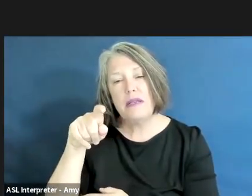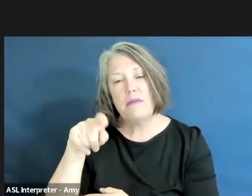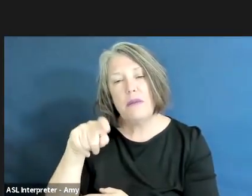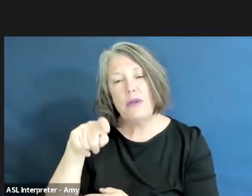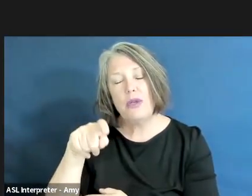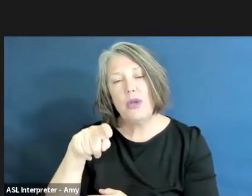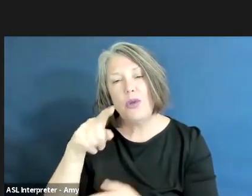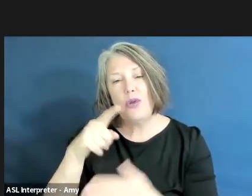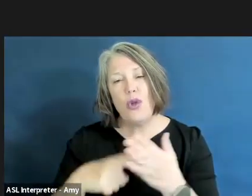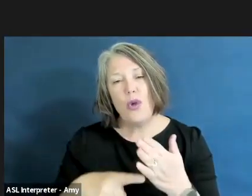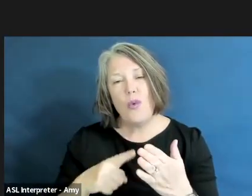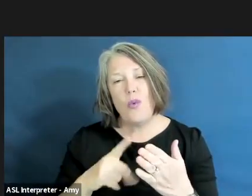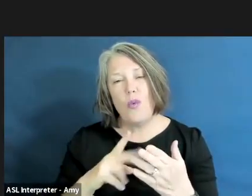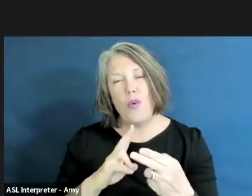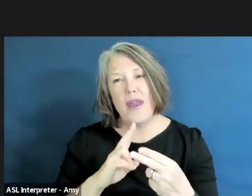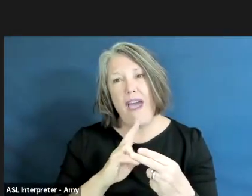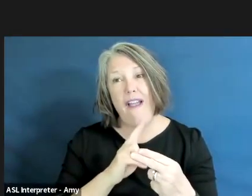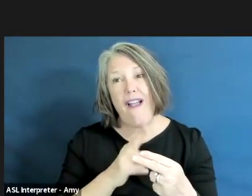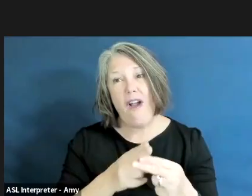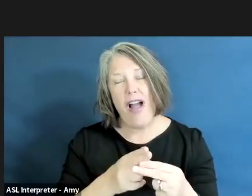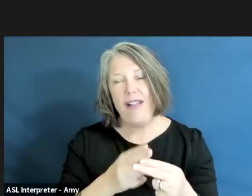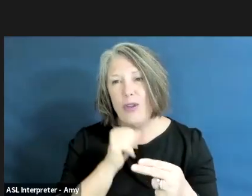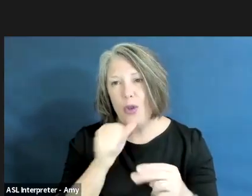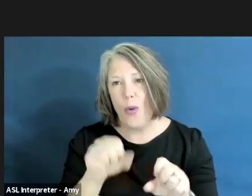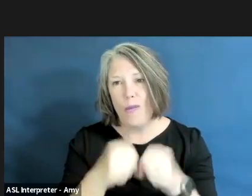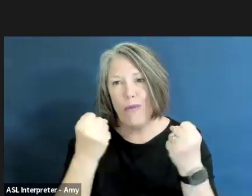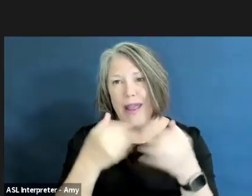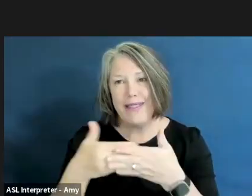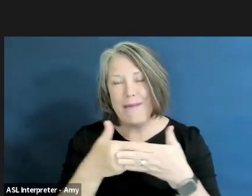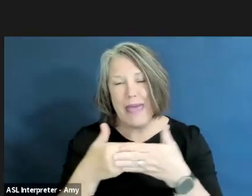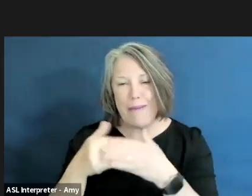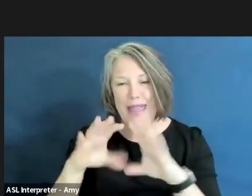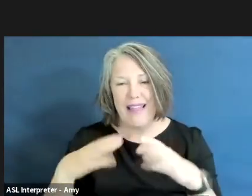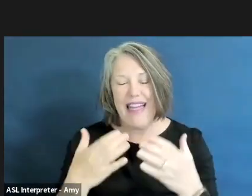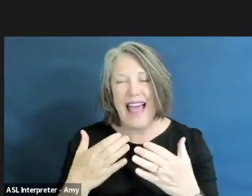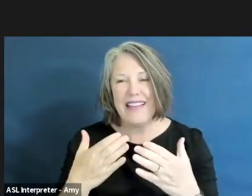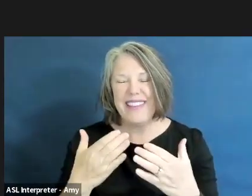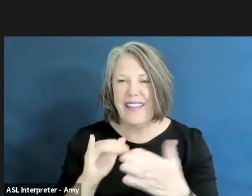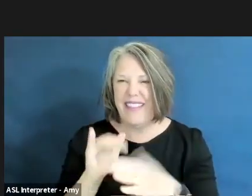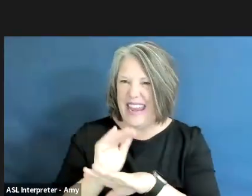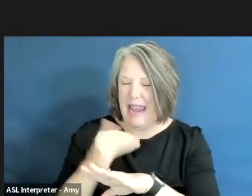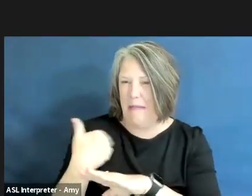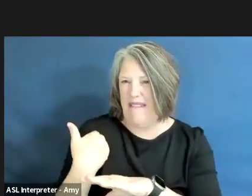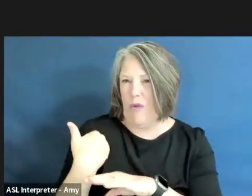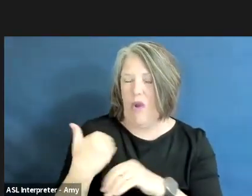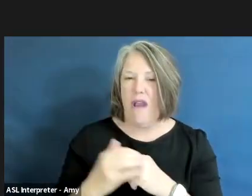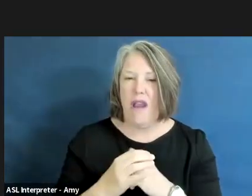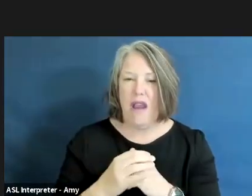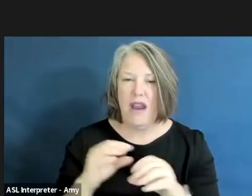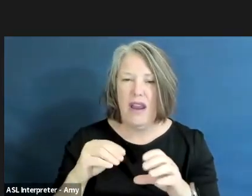call, the 'Don't Break the baby' class. The night before, in a classic CP move,